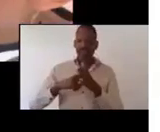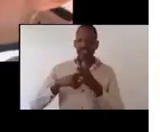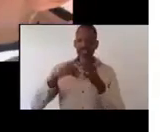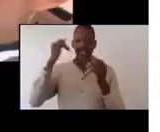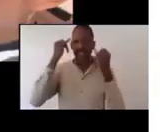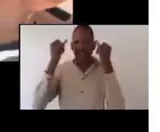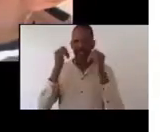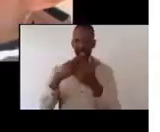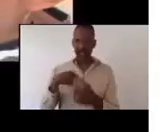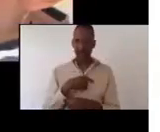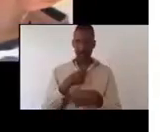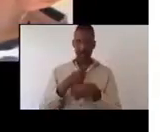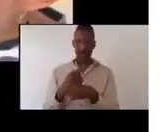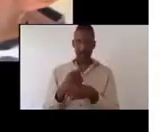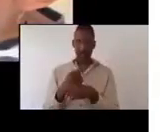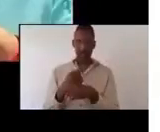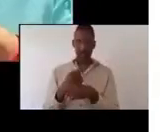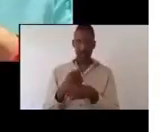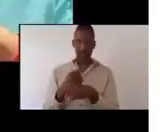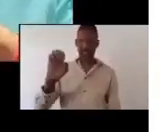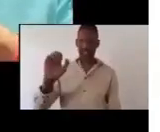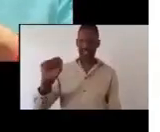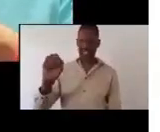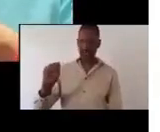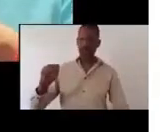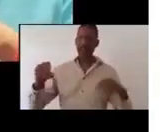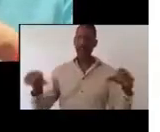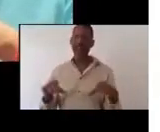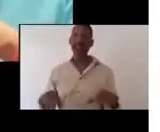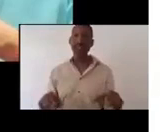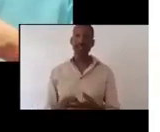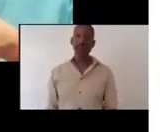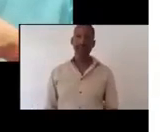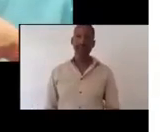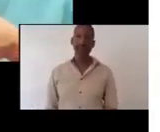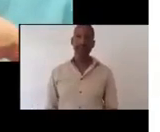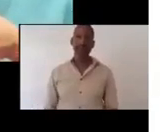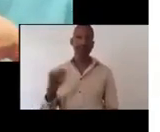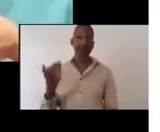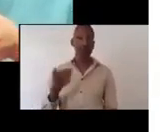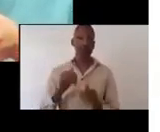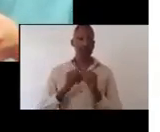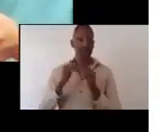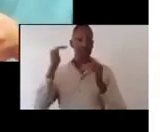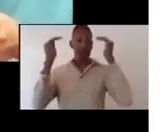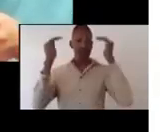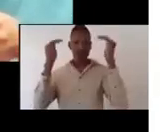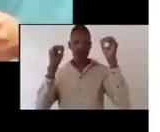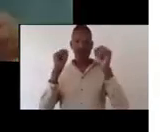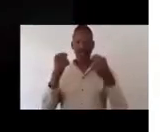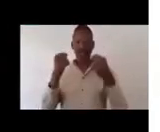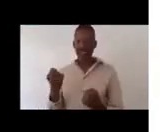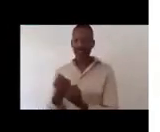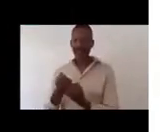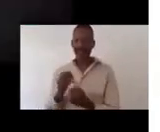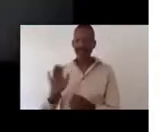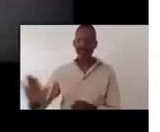activities. We will also talk about the role adults can play in supporting children in their learning at the museum.